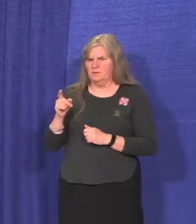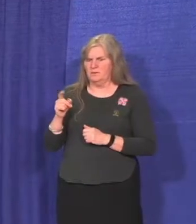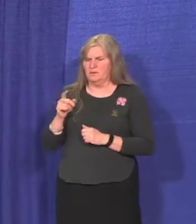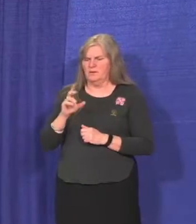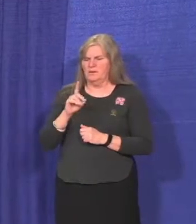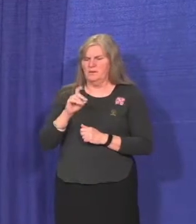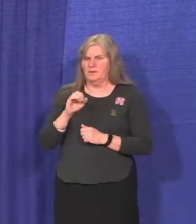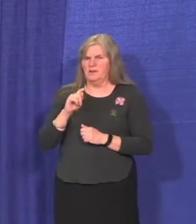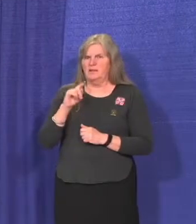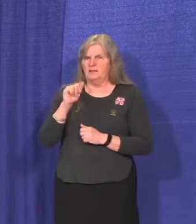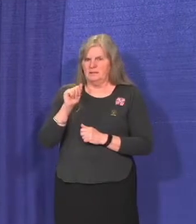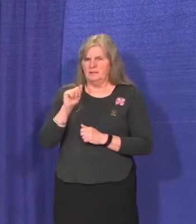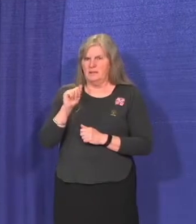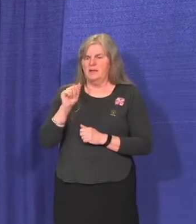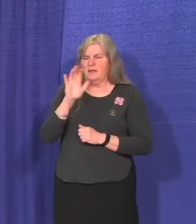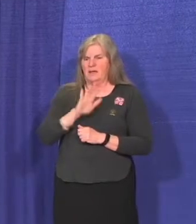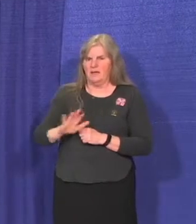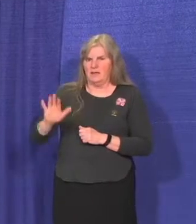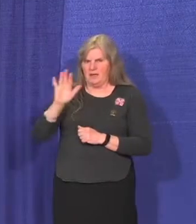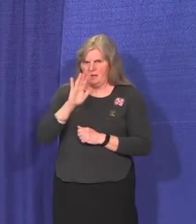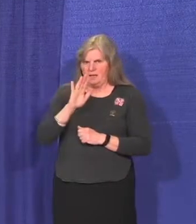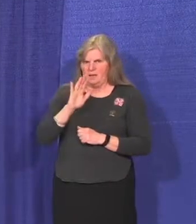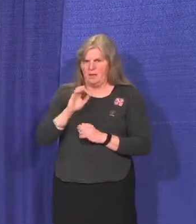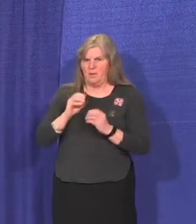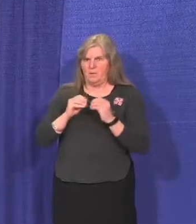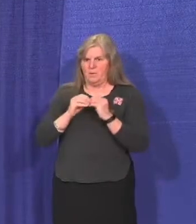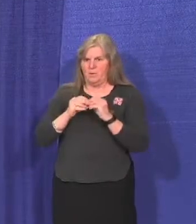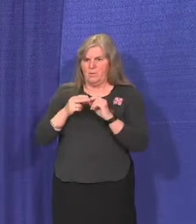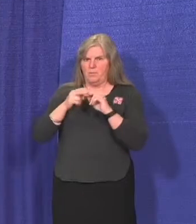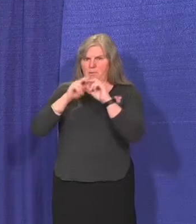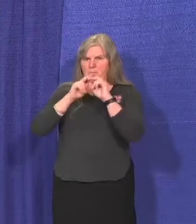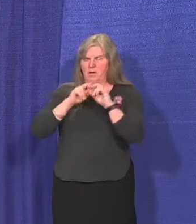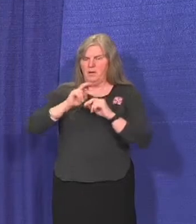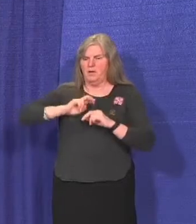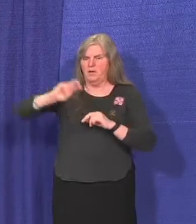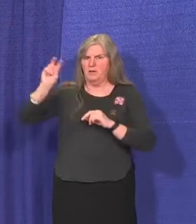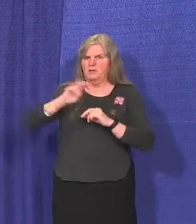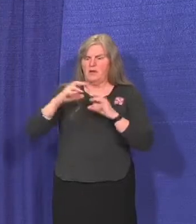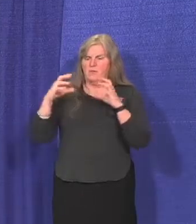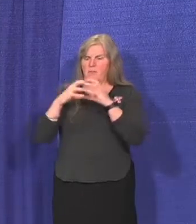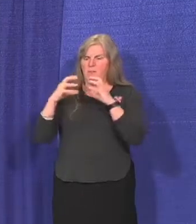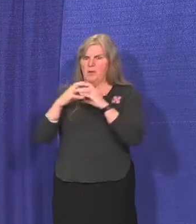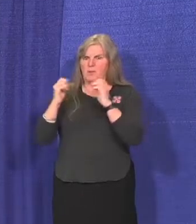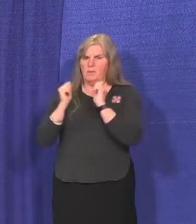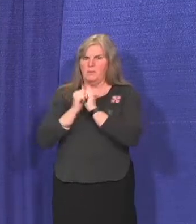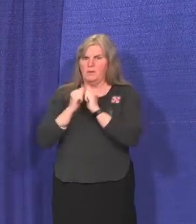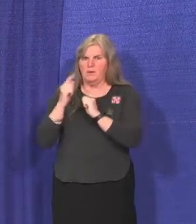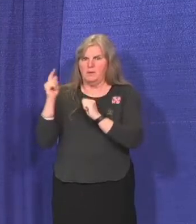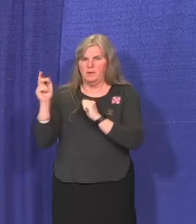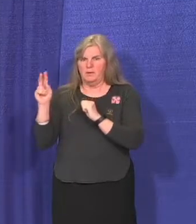We will now move to tame from the Whitehorse star.